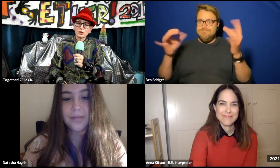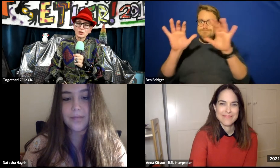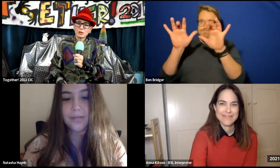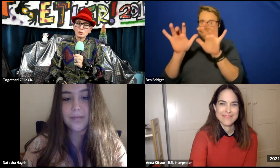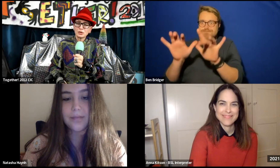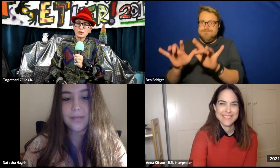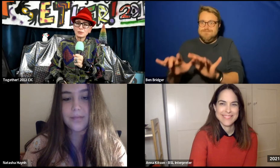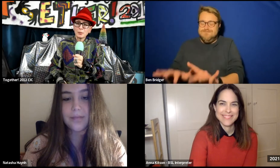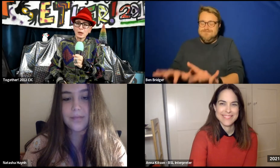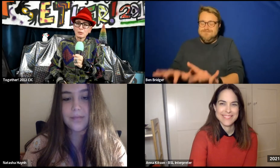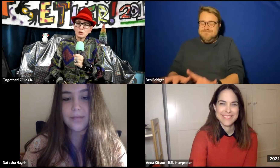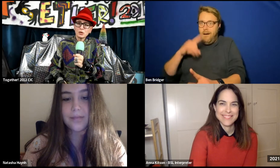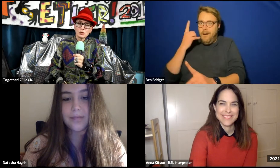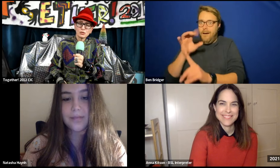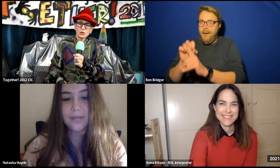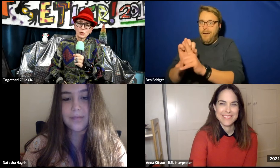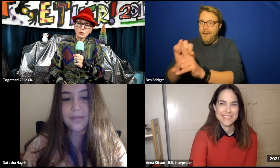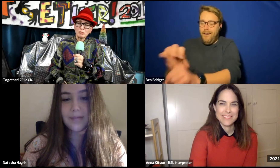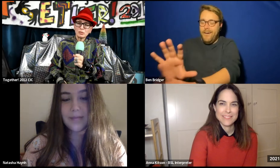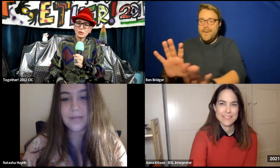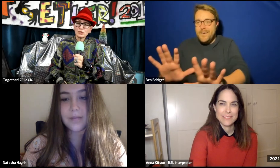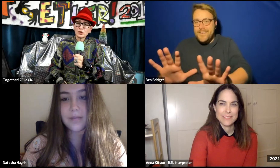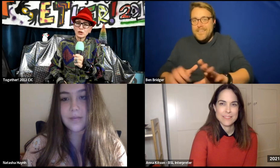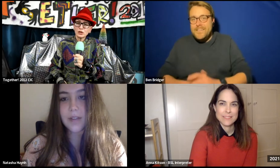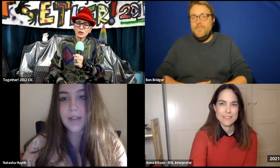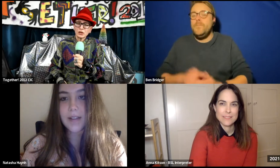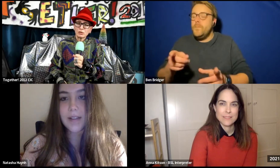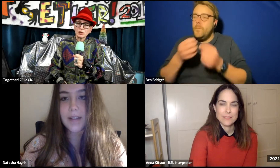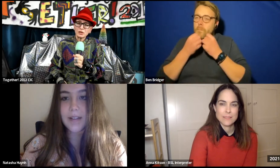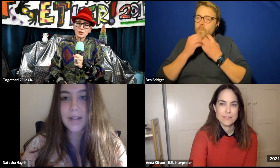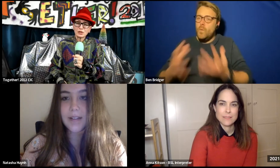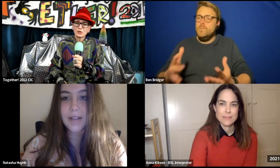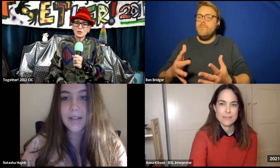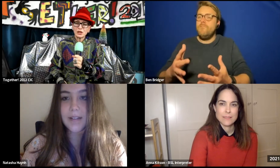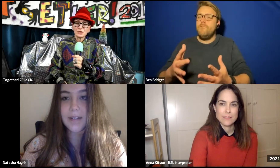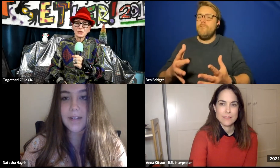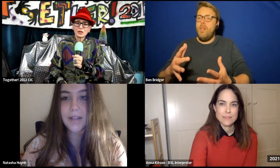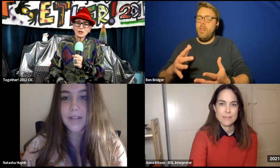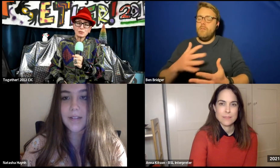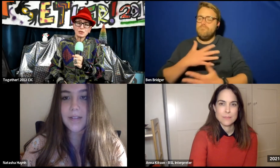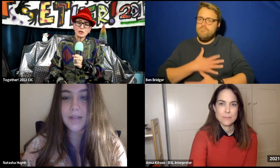actually, but beautiful, moving, Reanna says, lovely the, "S-slinked between my